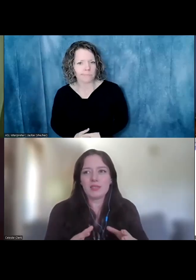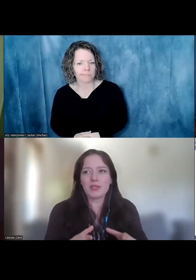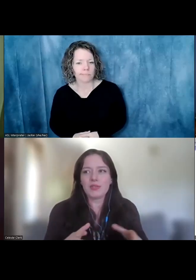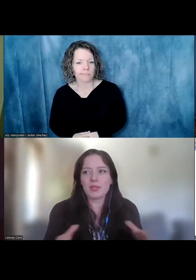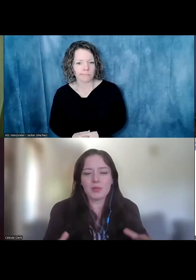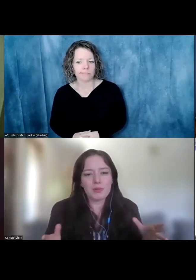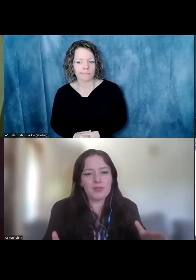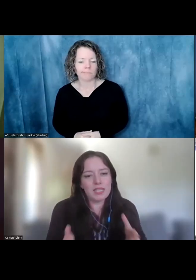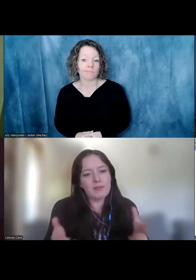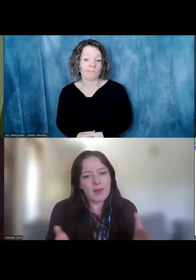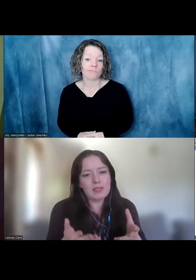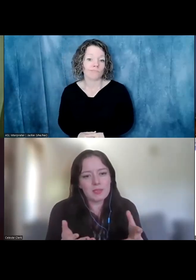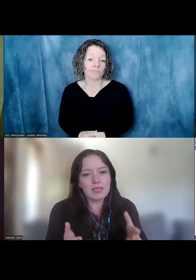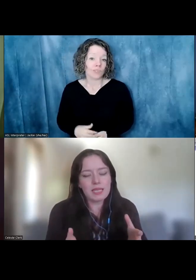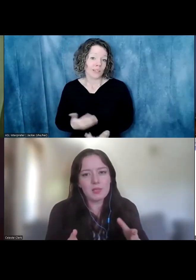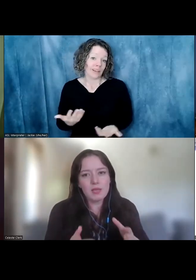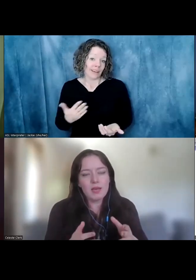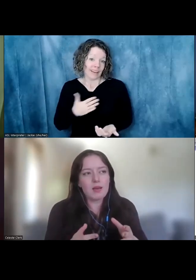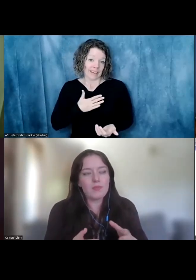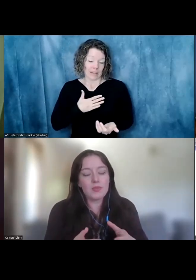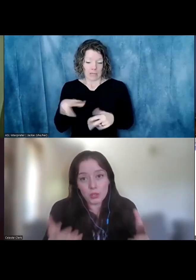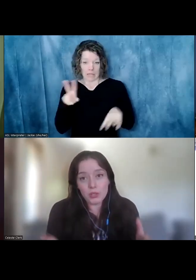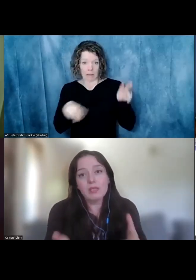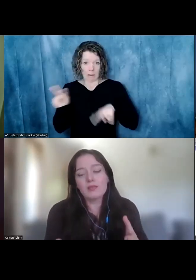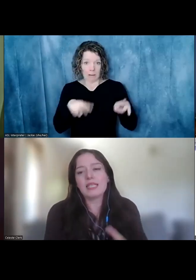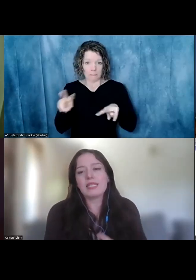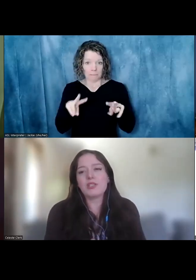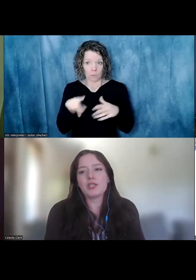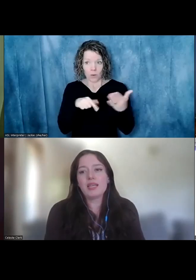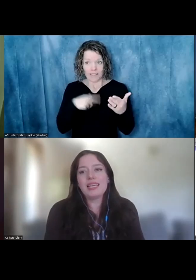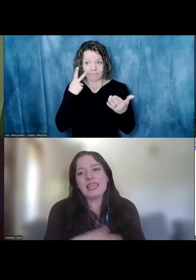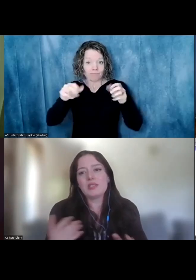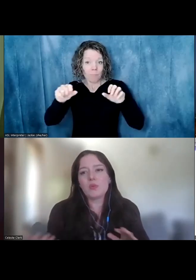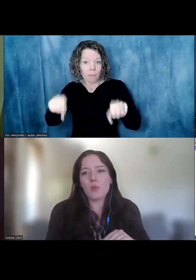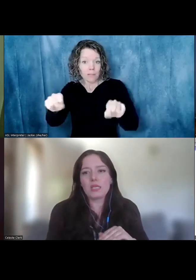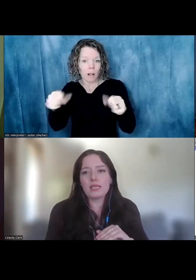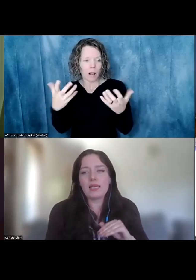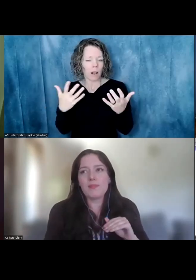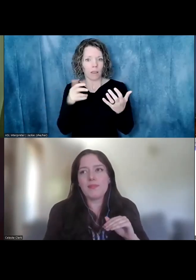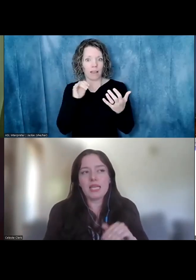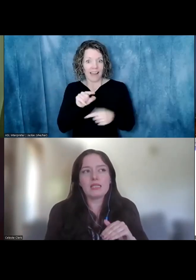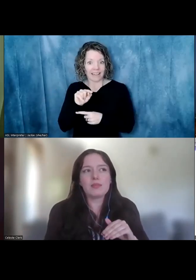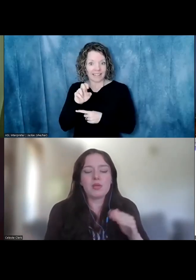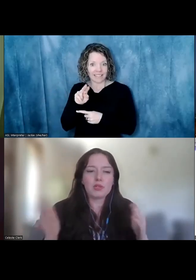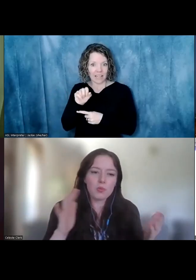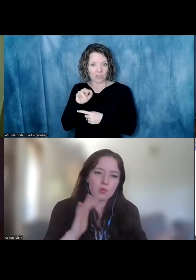sort of, subsequent revealing possibilities, the good of that tension is what makes peer support